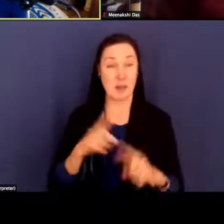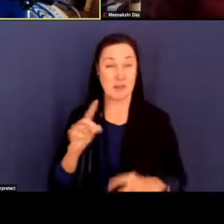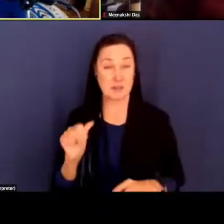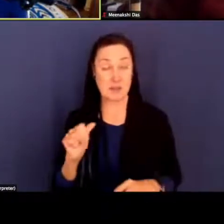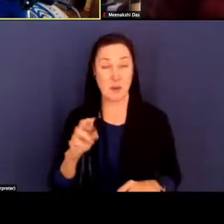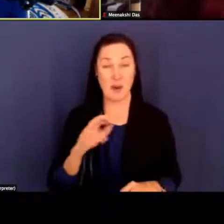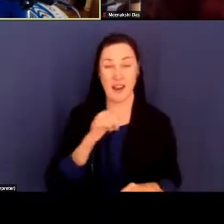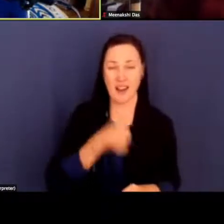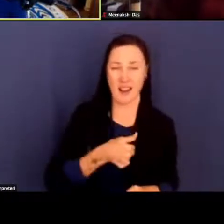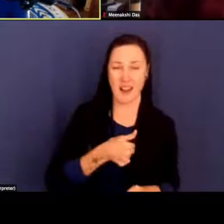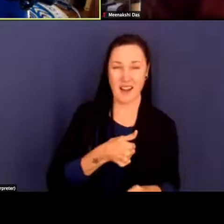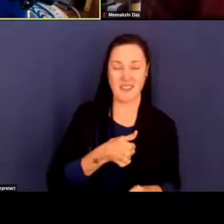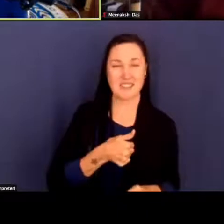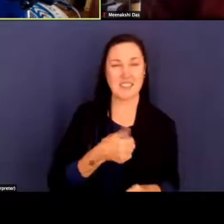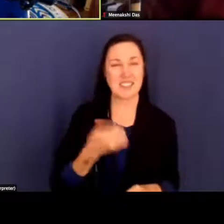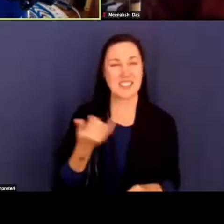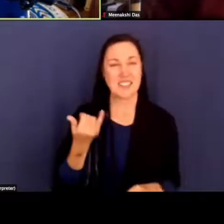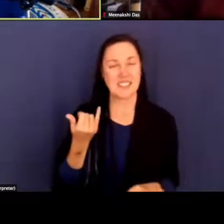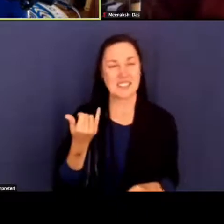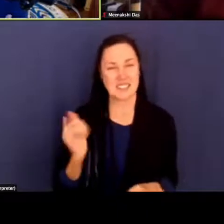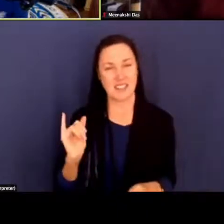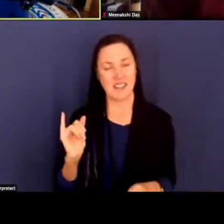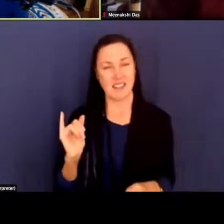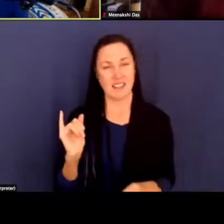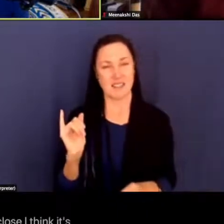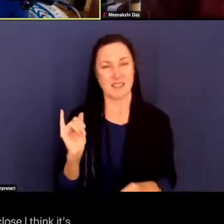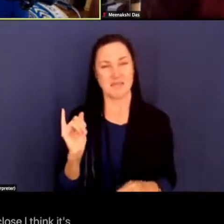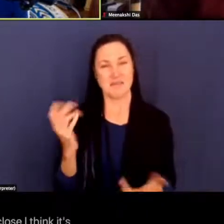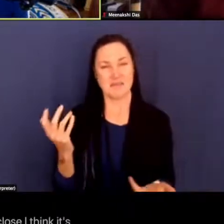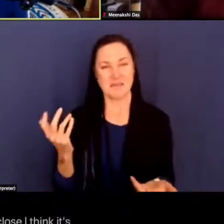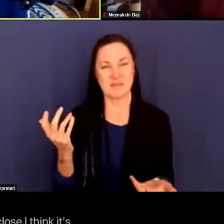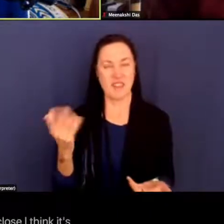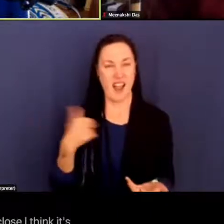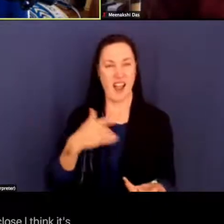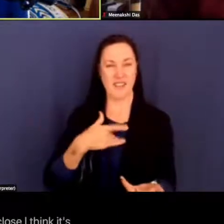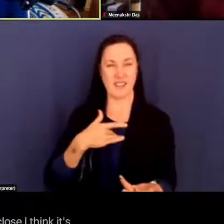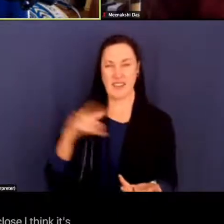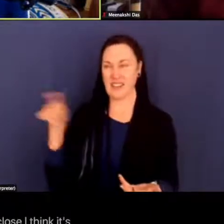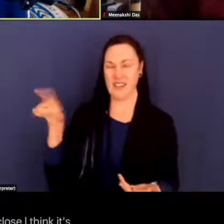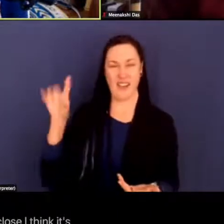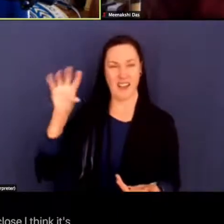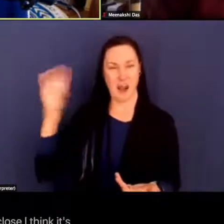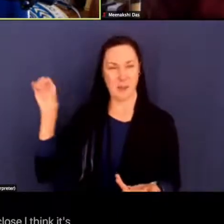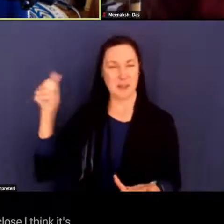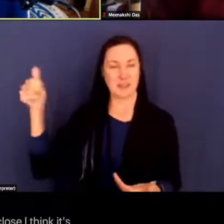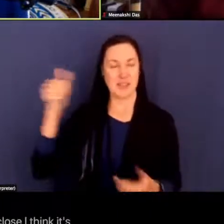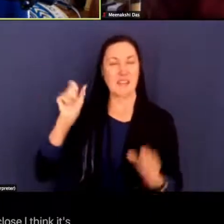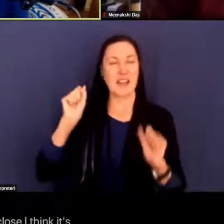earlier, make things accessible from the start kind of suggest designing a piece of software.